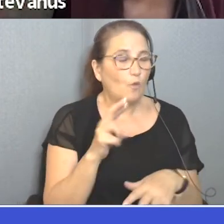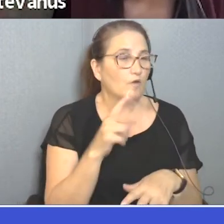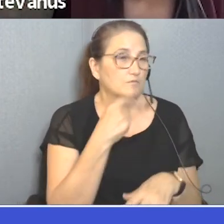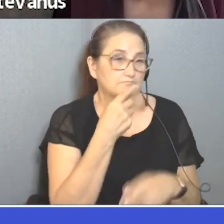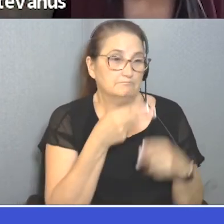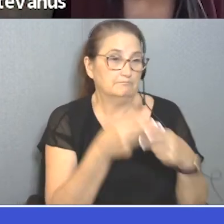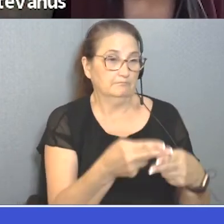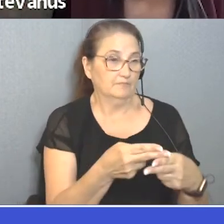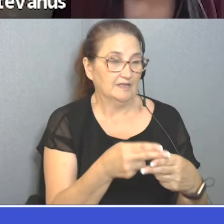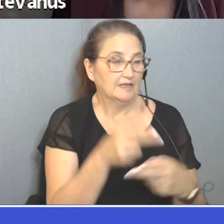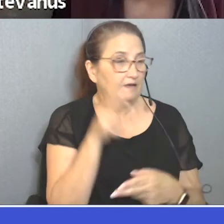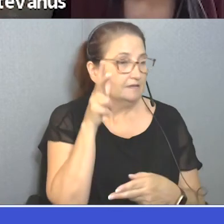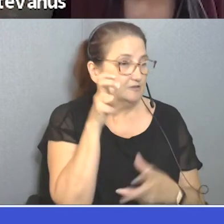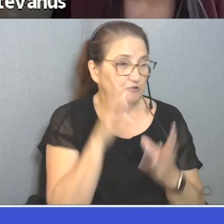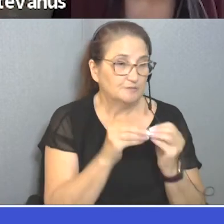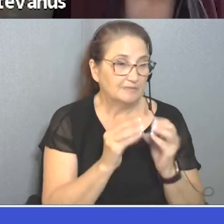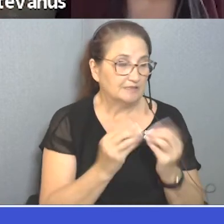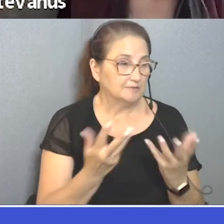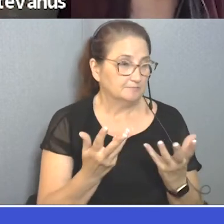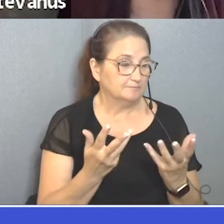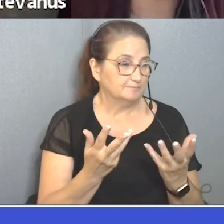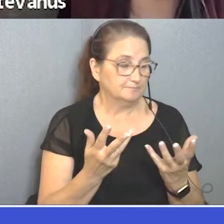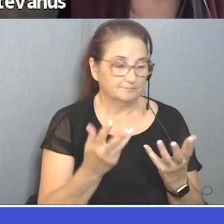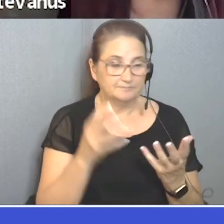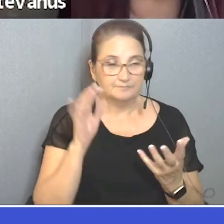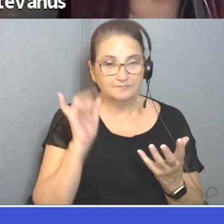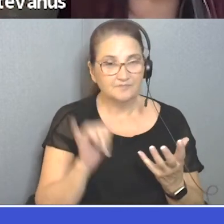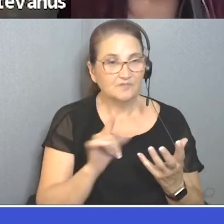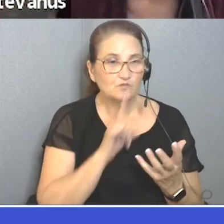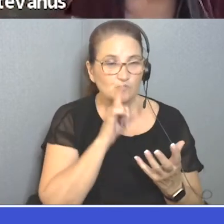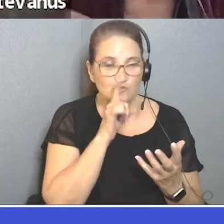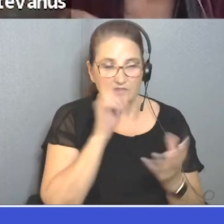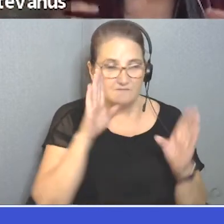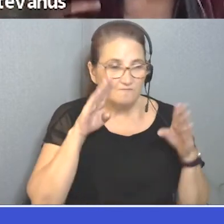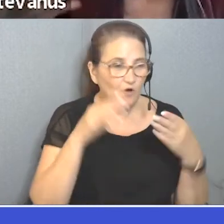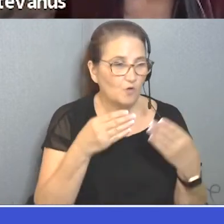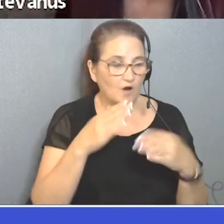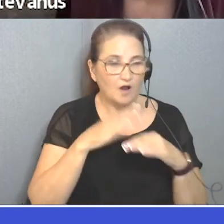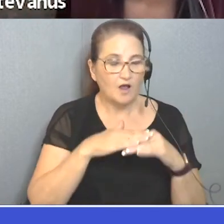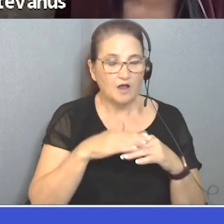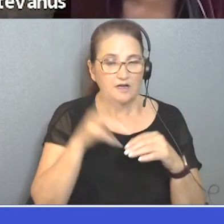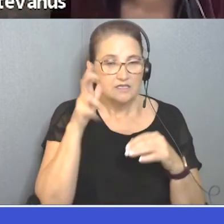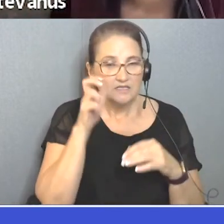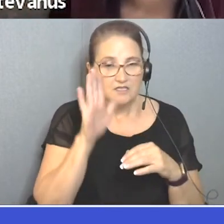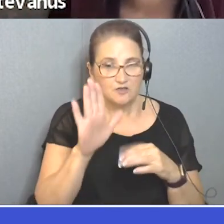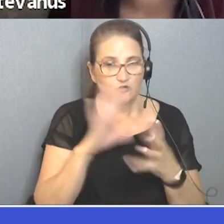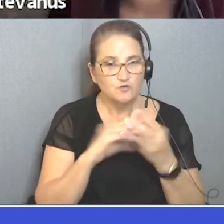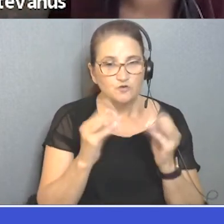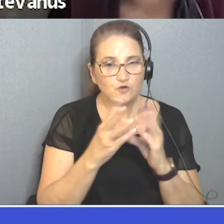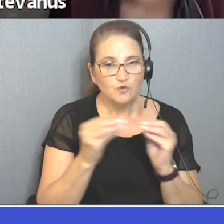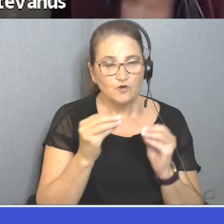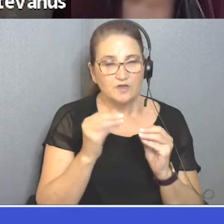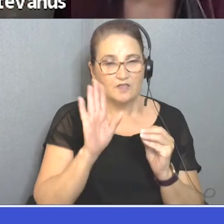can even call it a listening session. Listening sessions are really focused on listening to someone's story